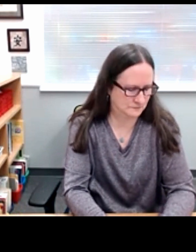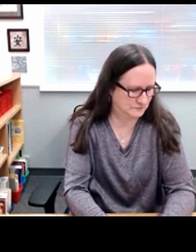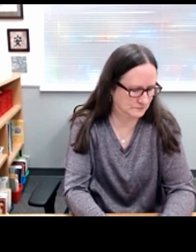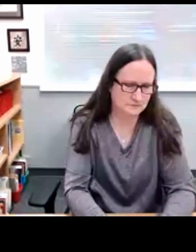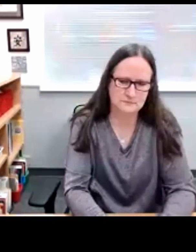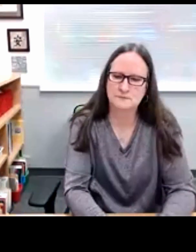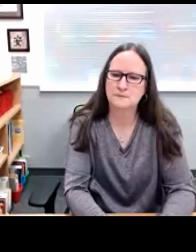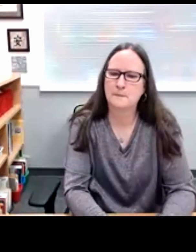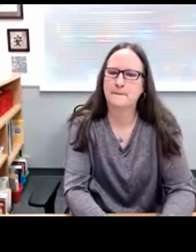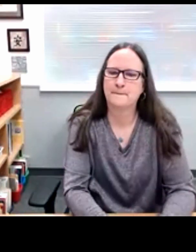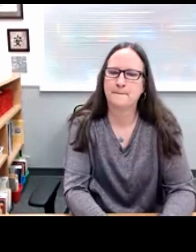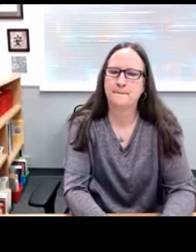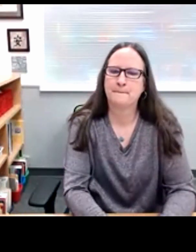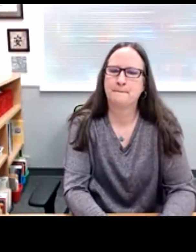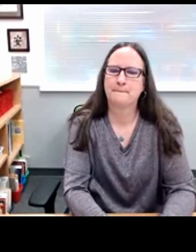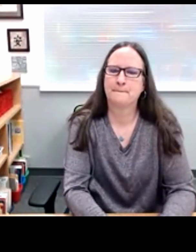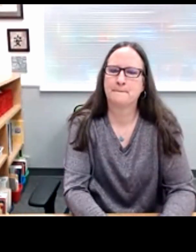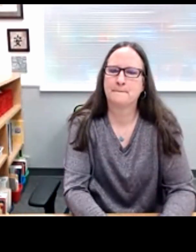I've learned that you can write your own chapter,